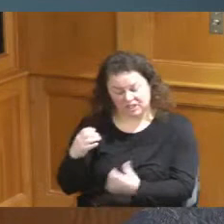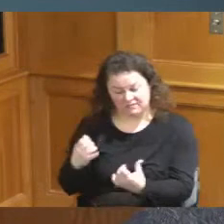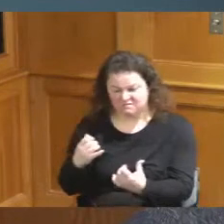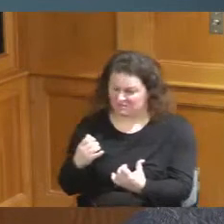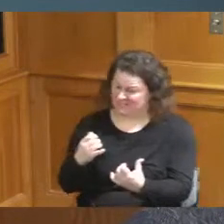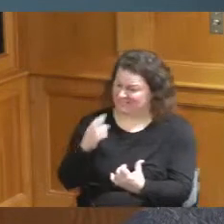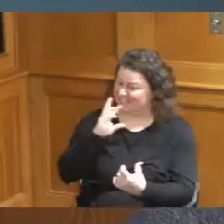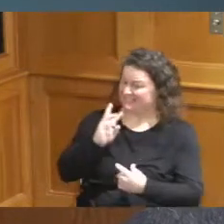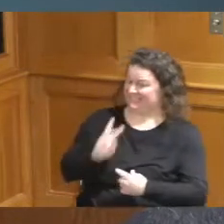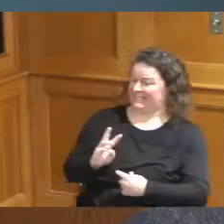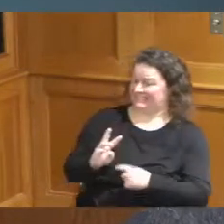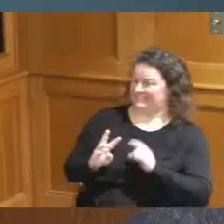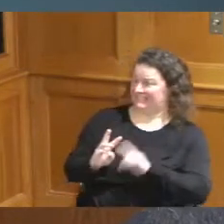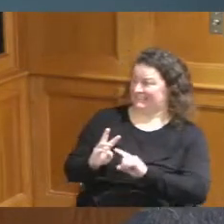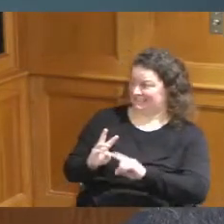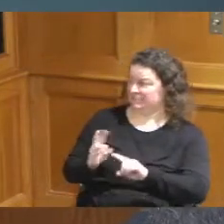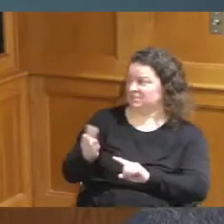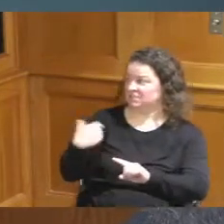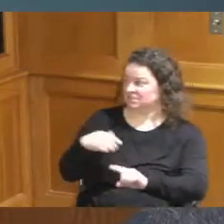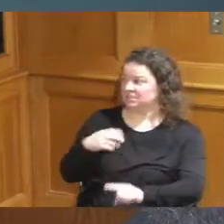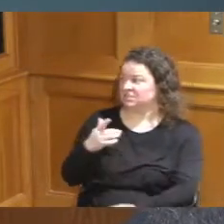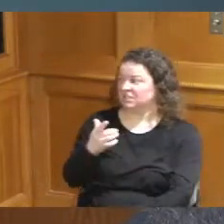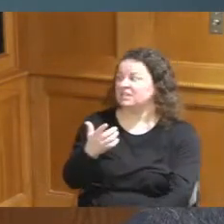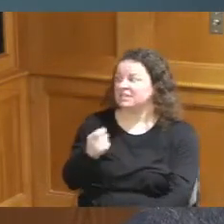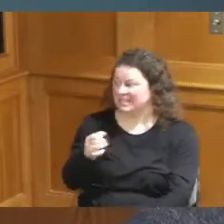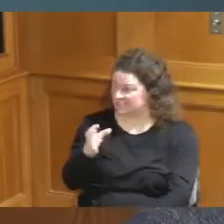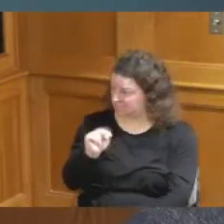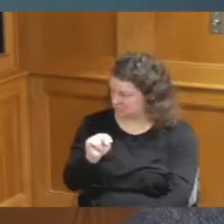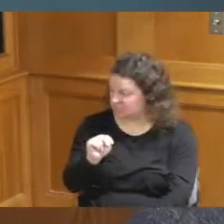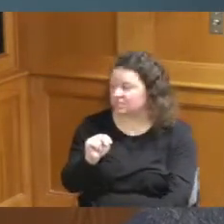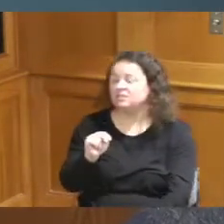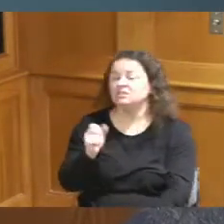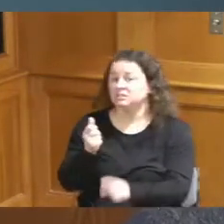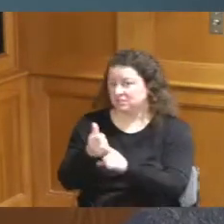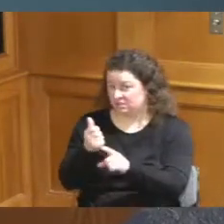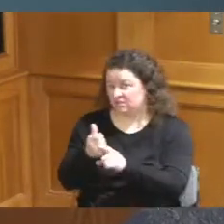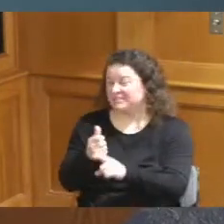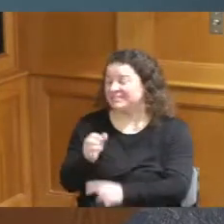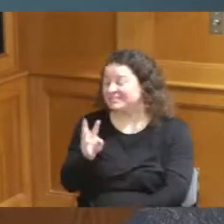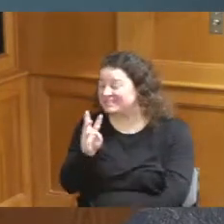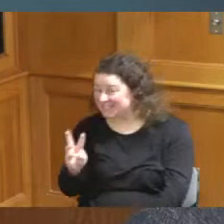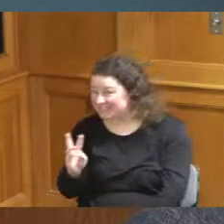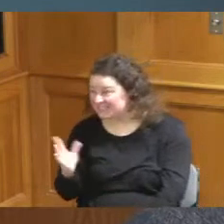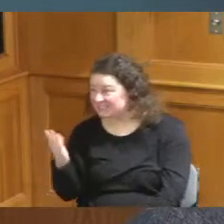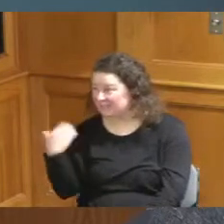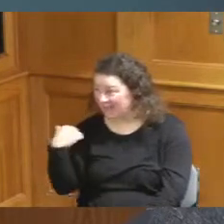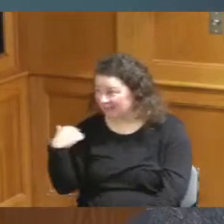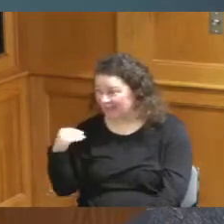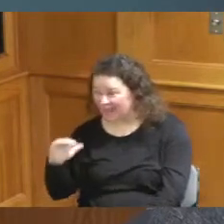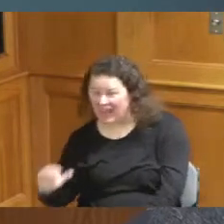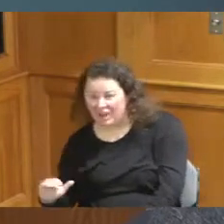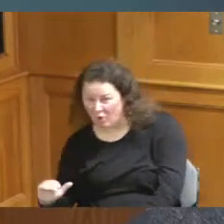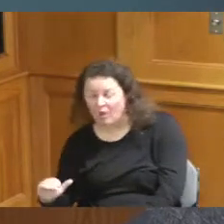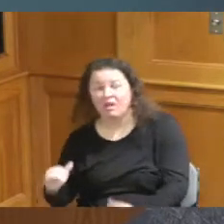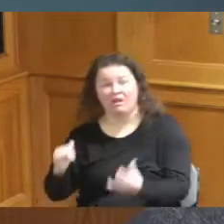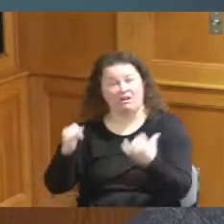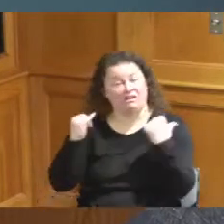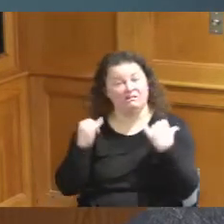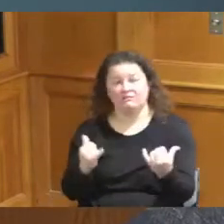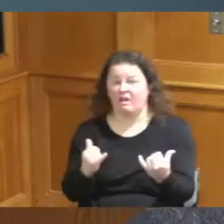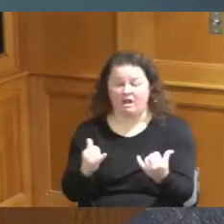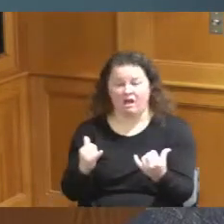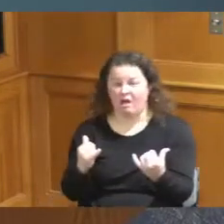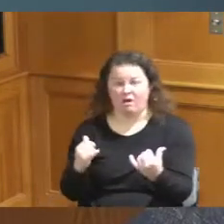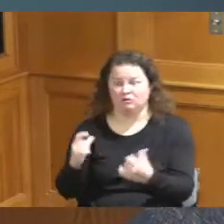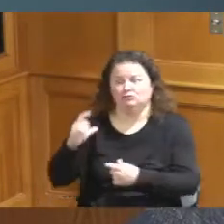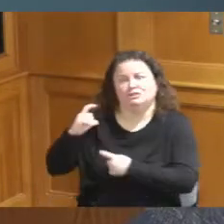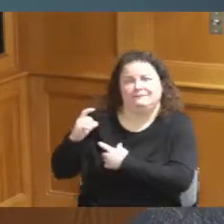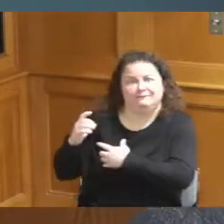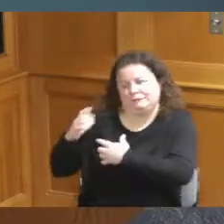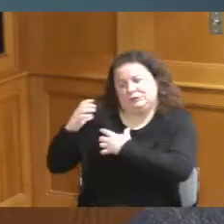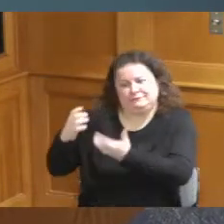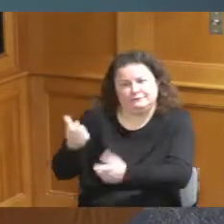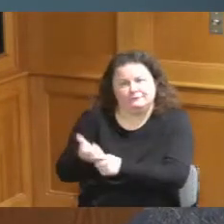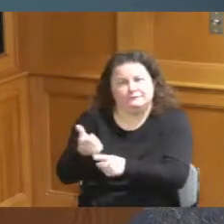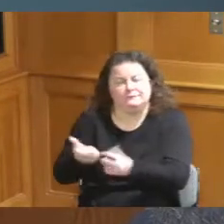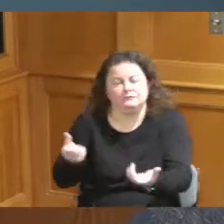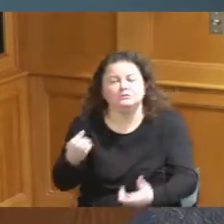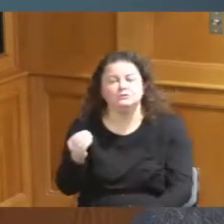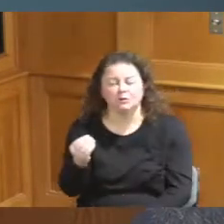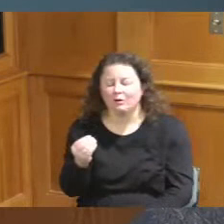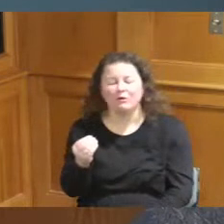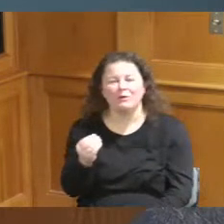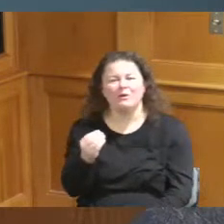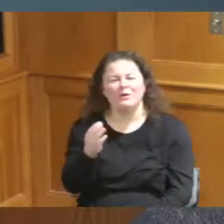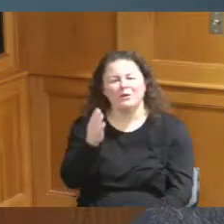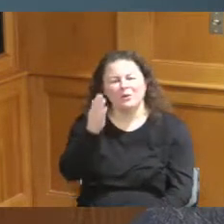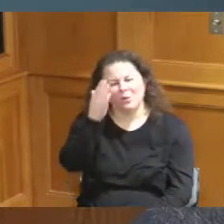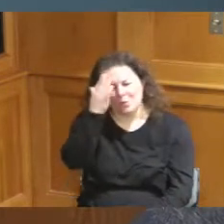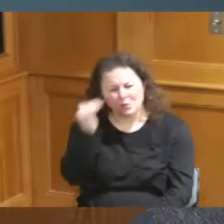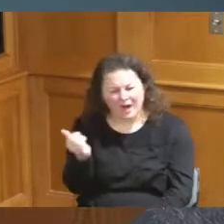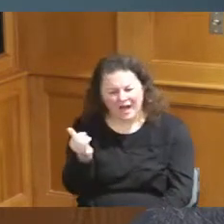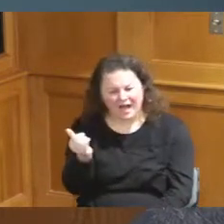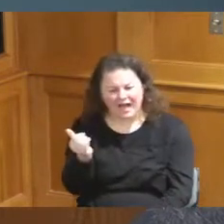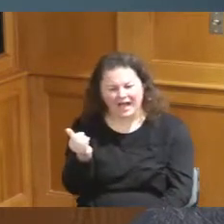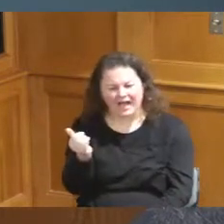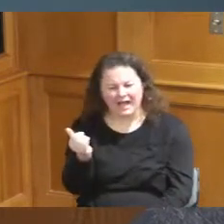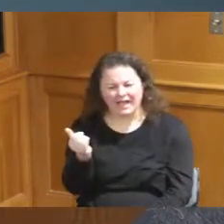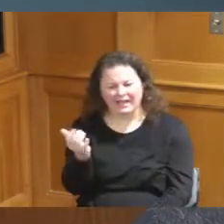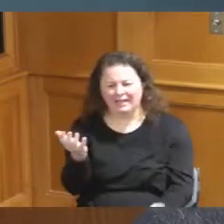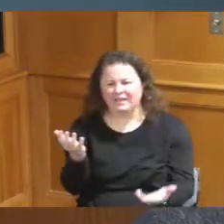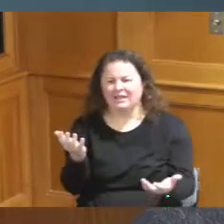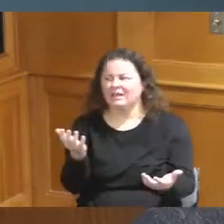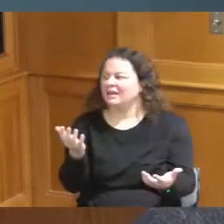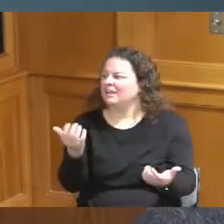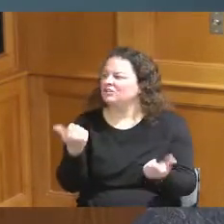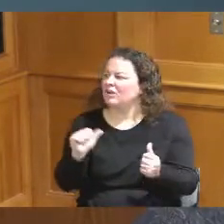and so when people hear why is there urgency and why would you ruffle any feathers and you